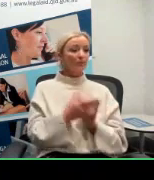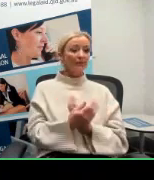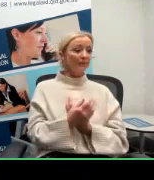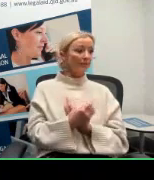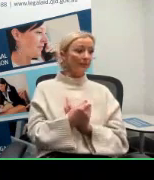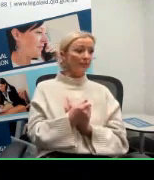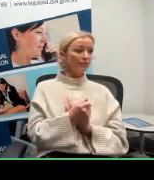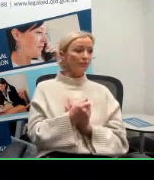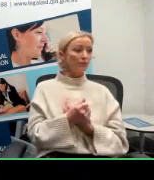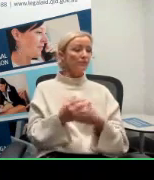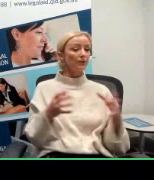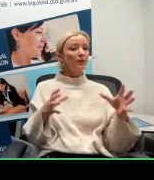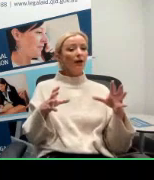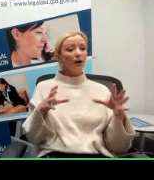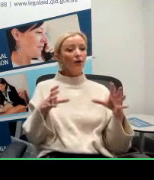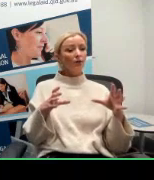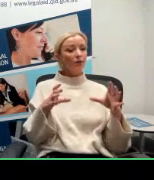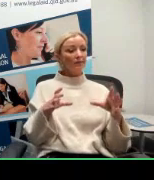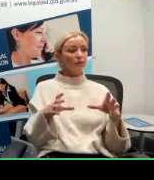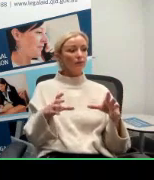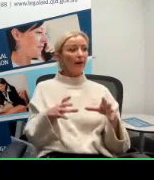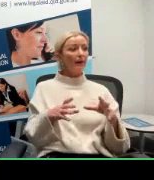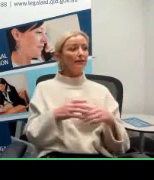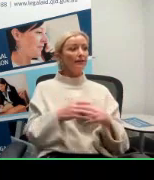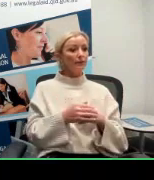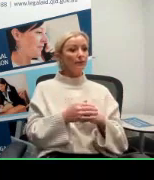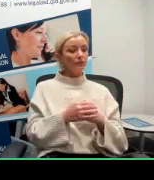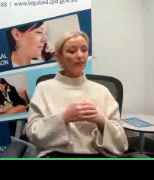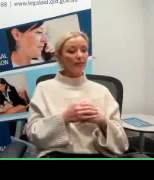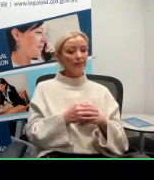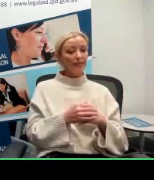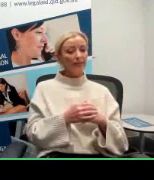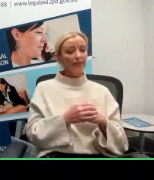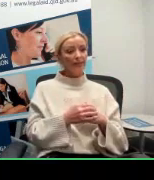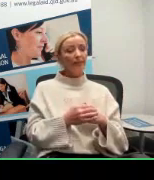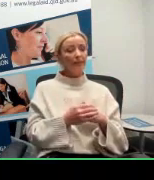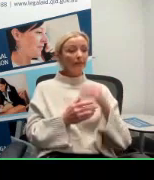copy of an application form. So a whole resource pack, you know, that will take take care of that.